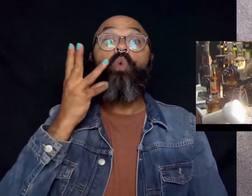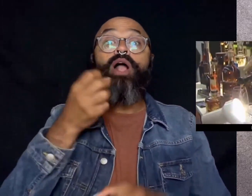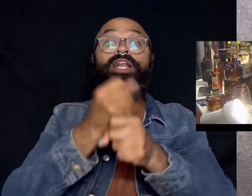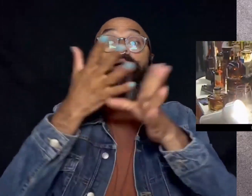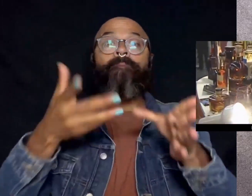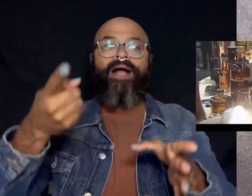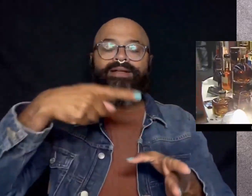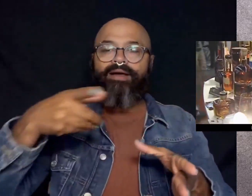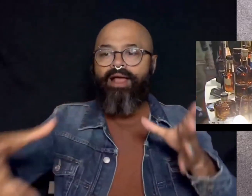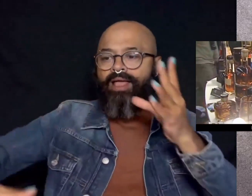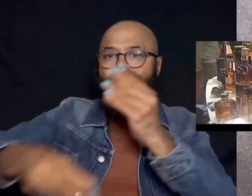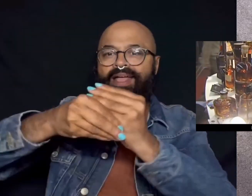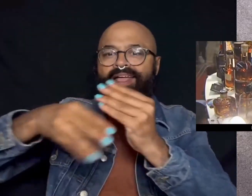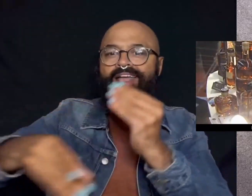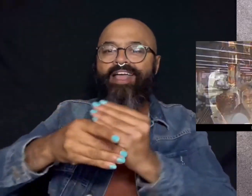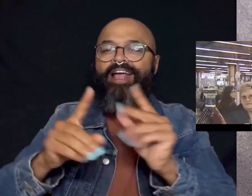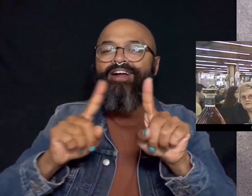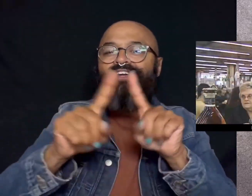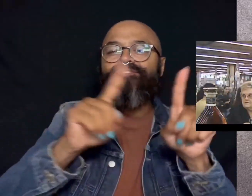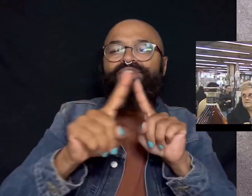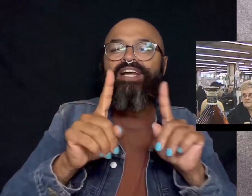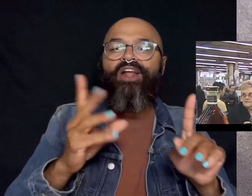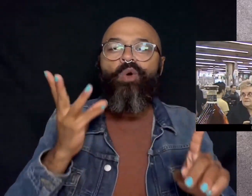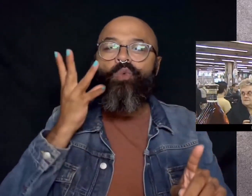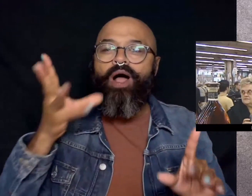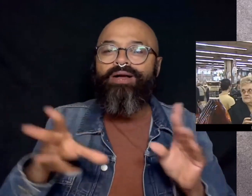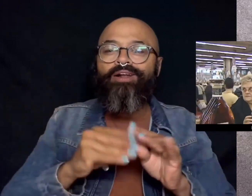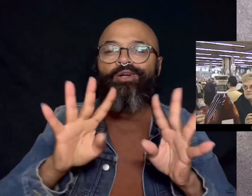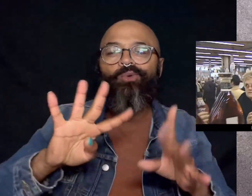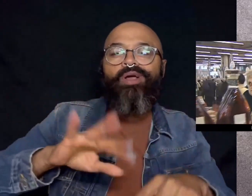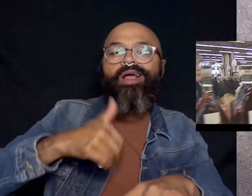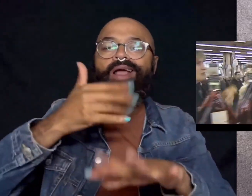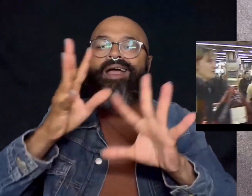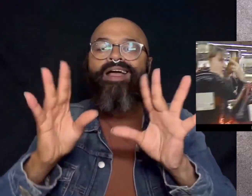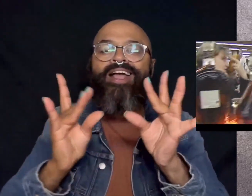and wine makers combine different wines to create more flavors.